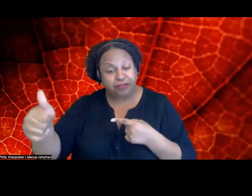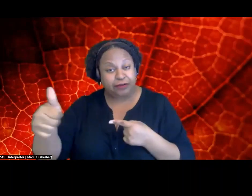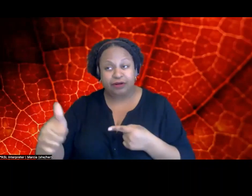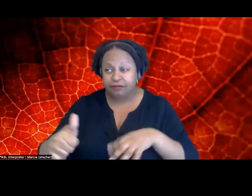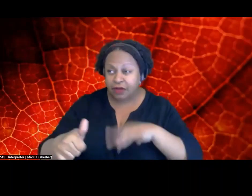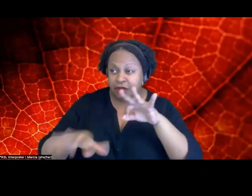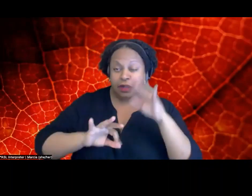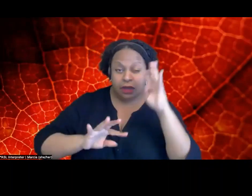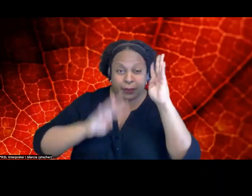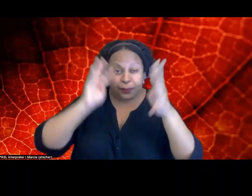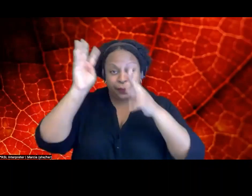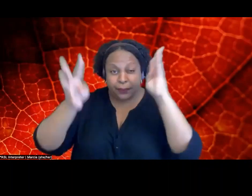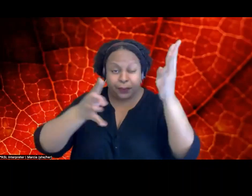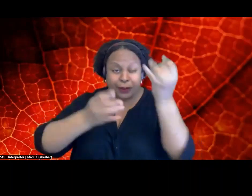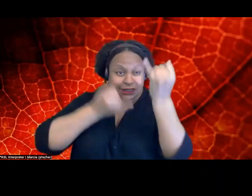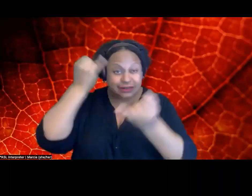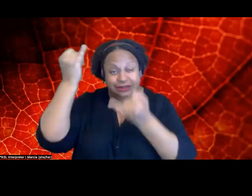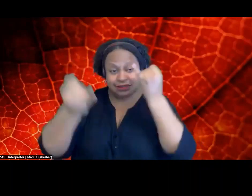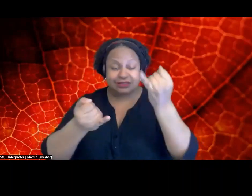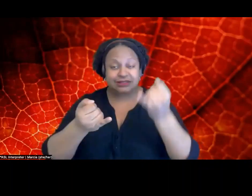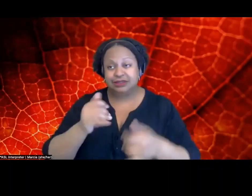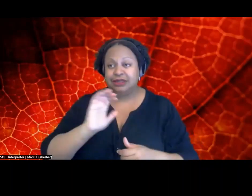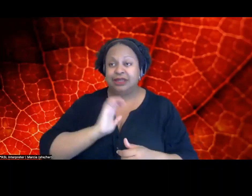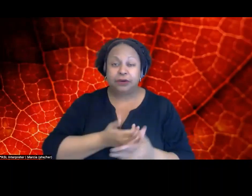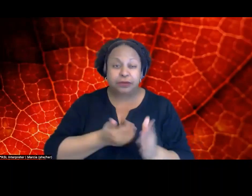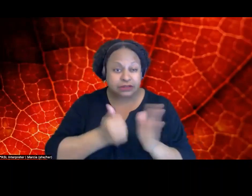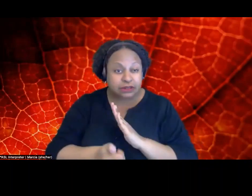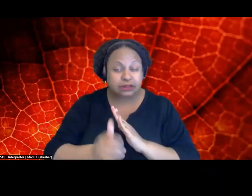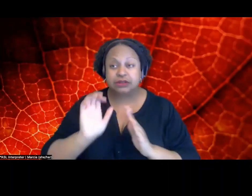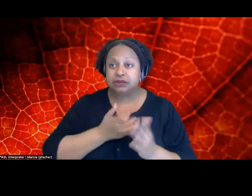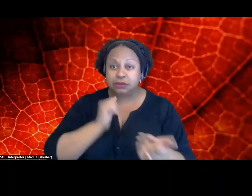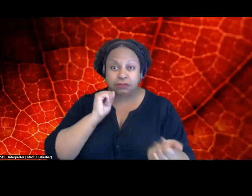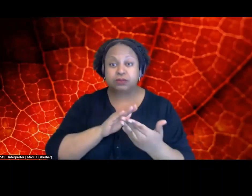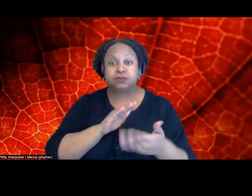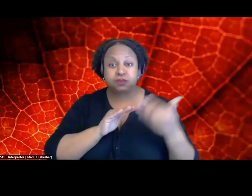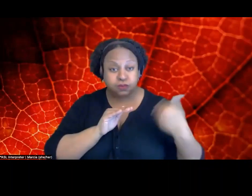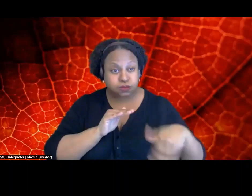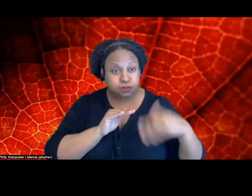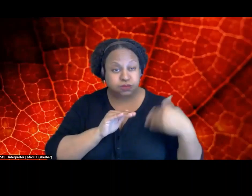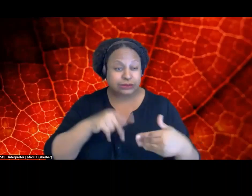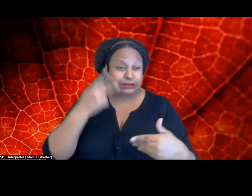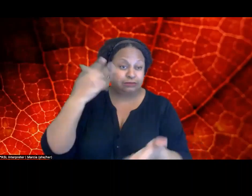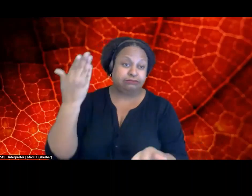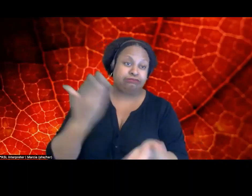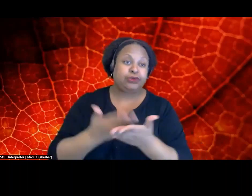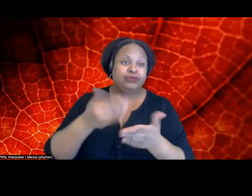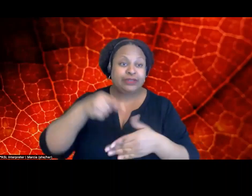and these skills and approaches were also very much evident at this year's conference.